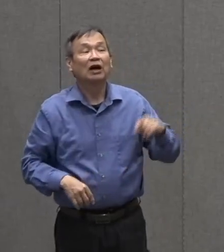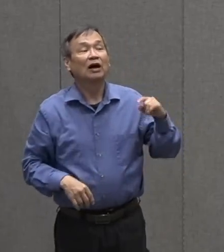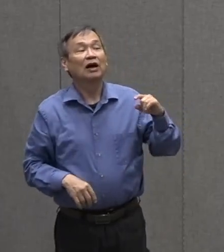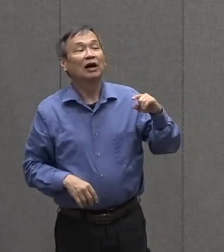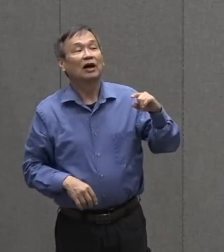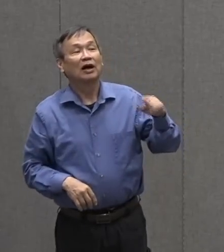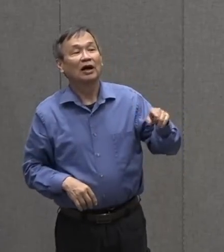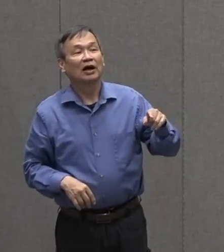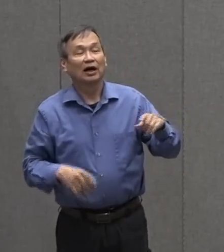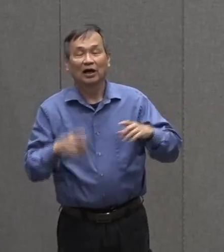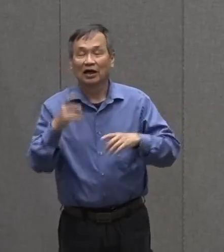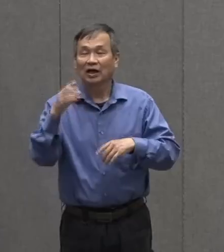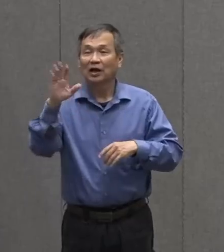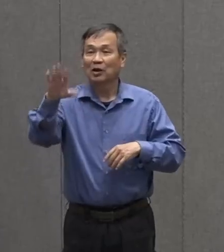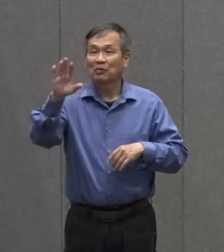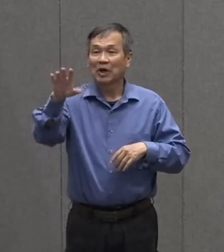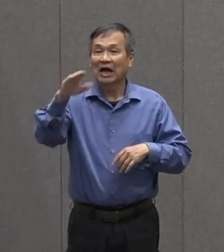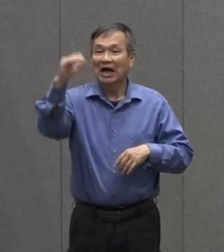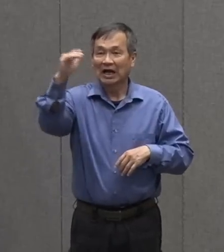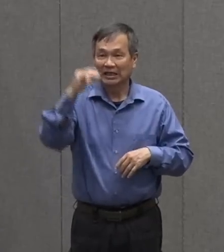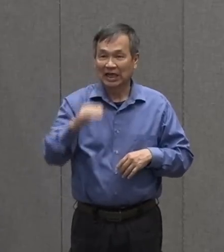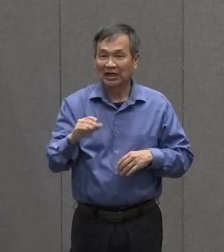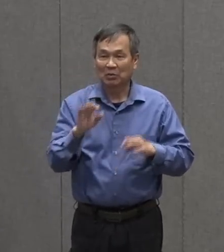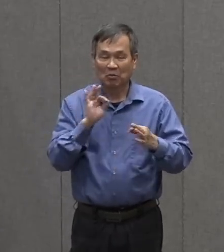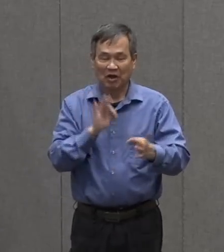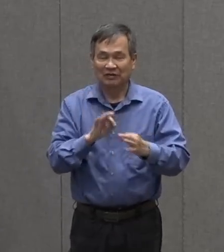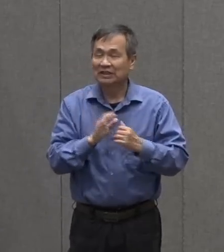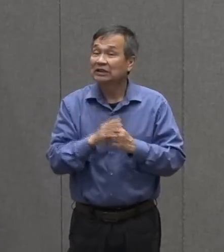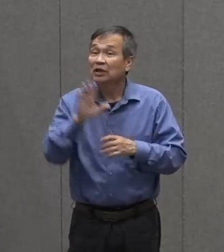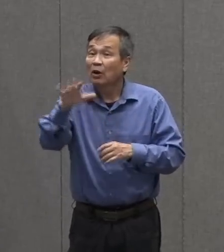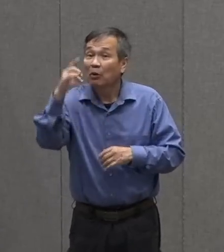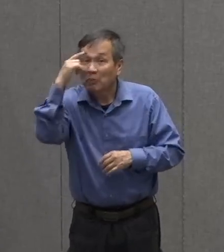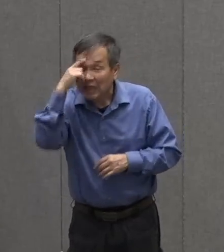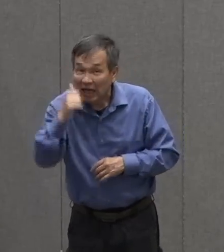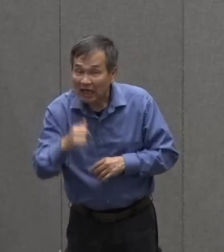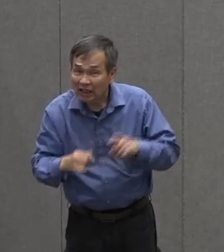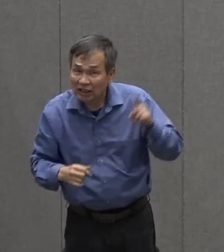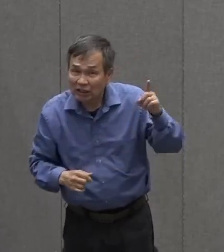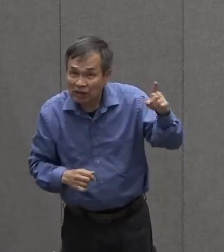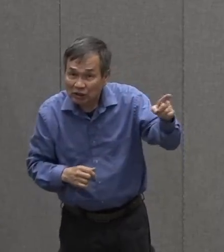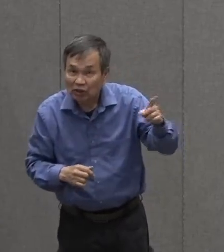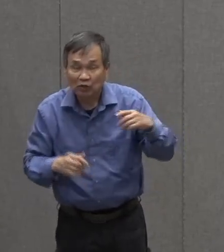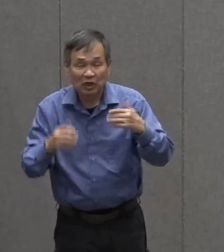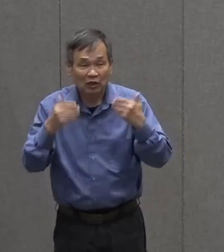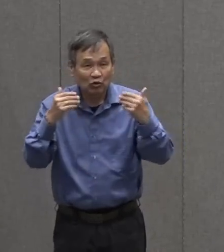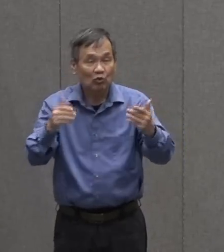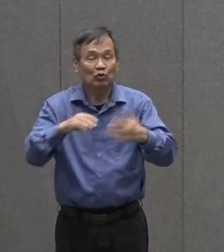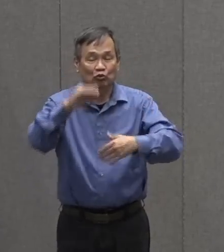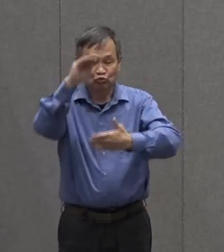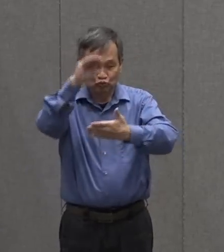So my next activity perfect. So because of that she went through and she listed all the factors